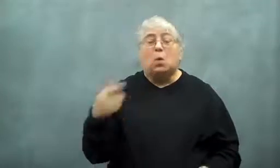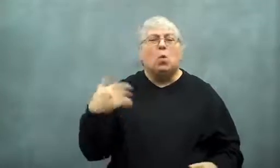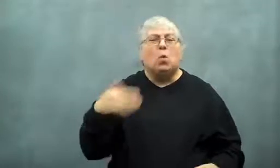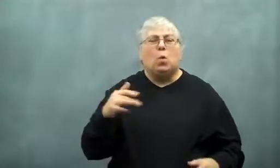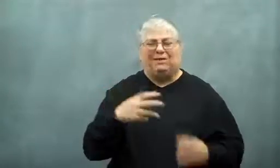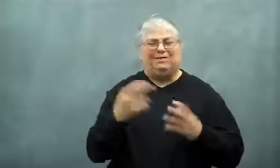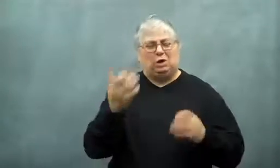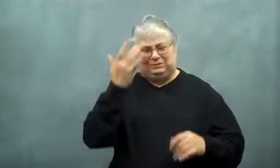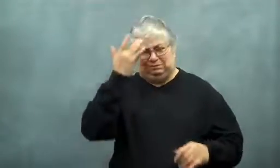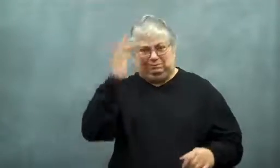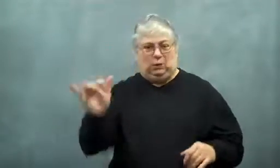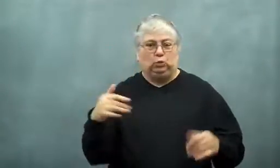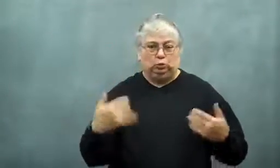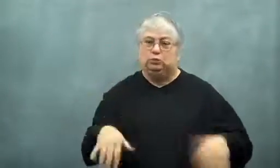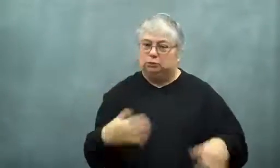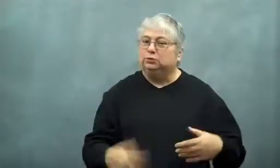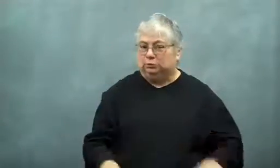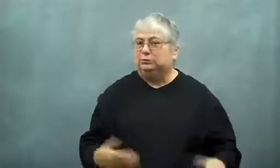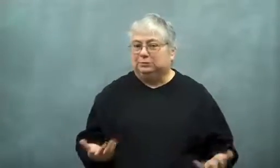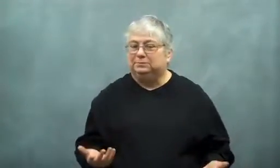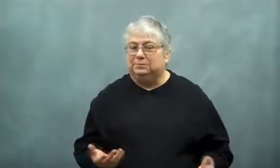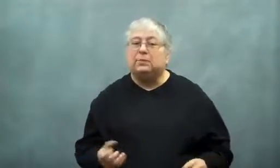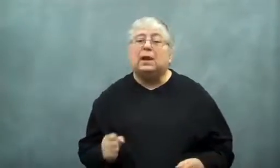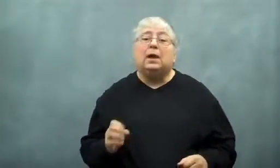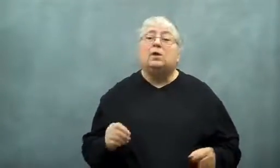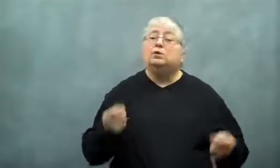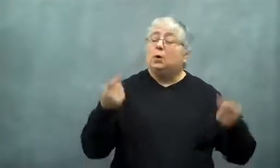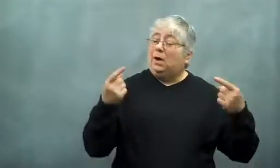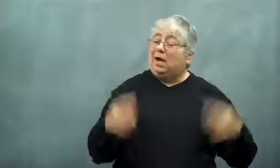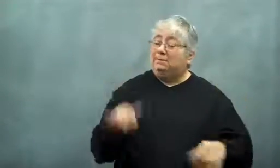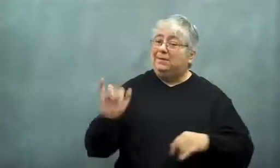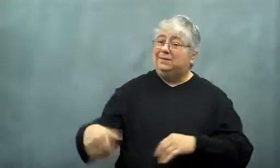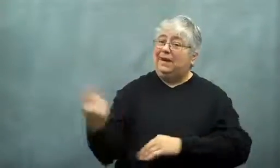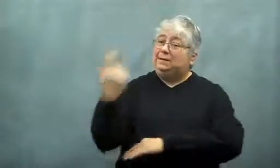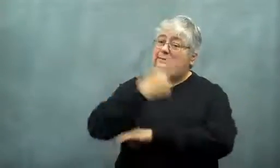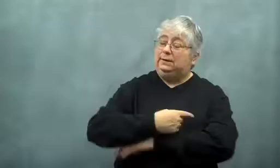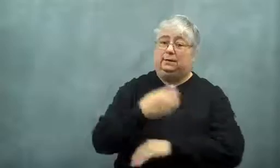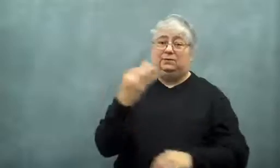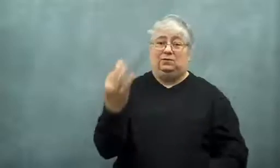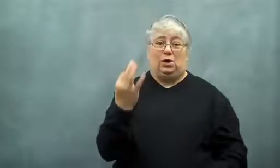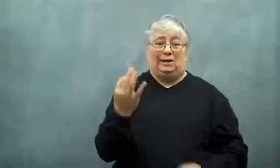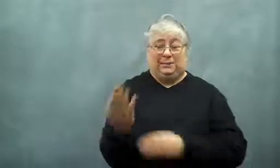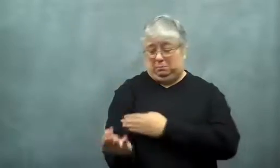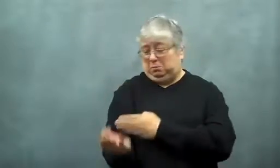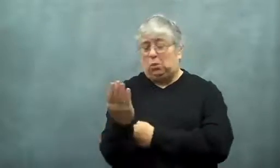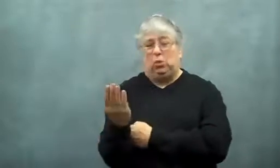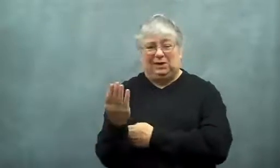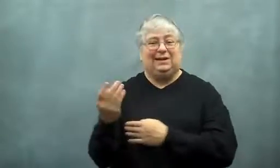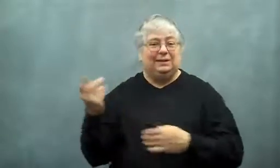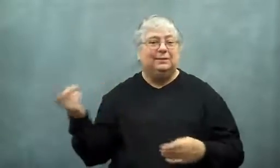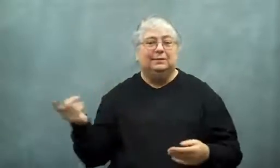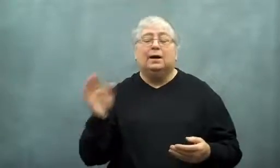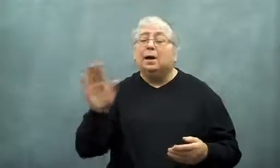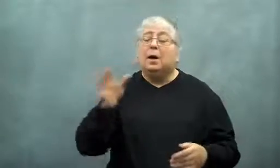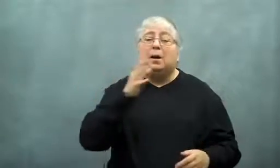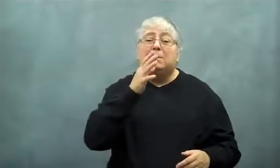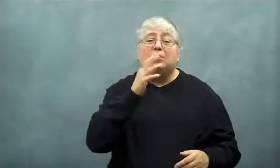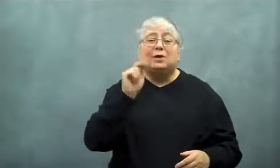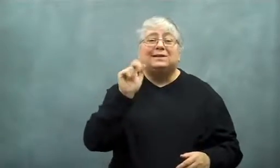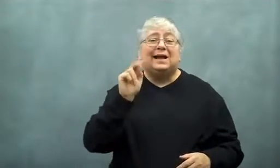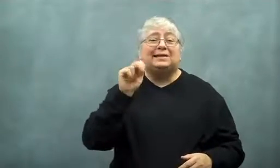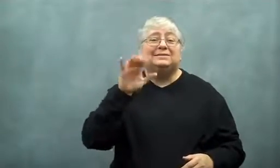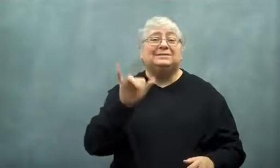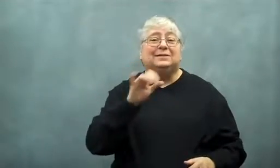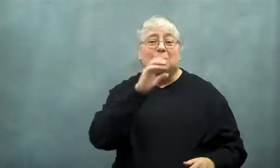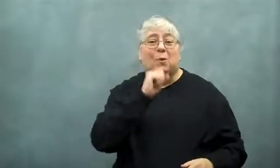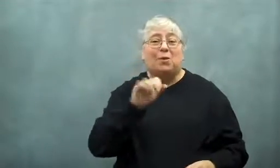He was, however, very intelligent.